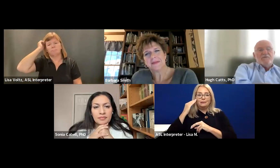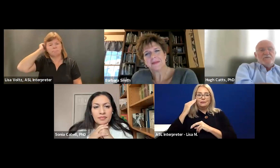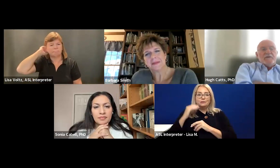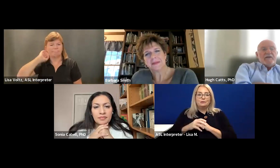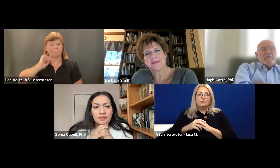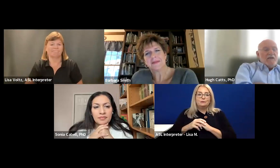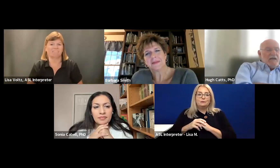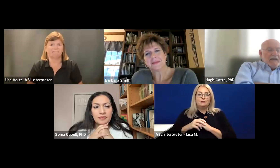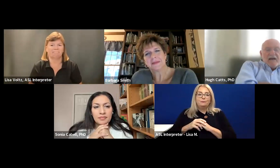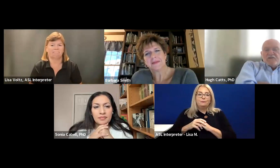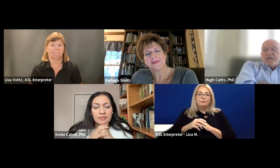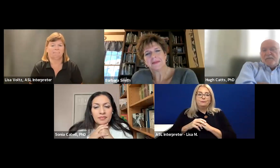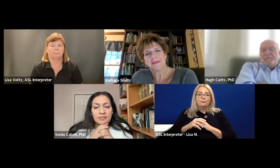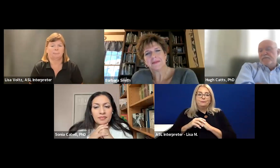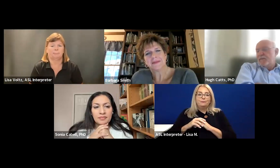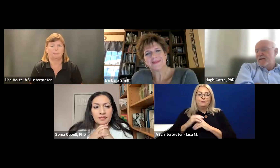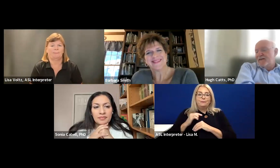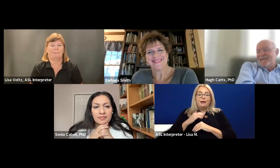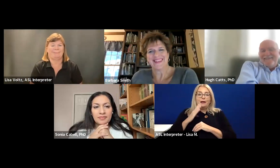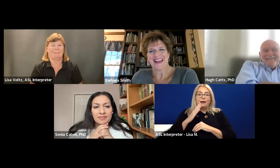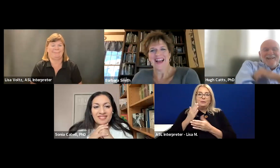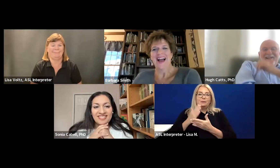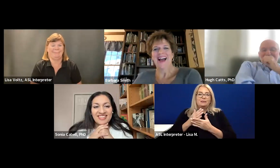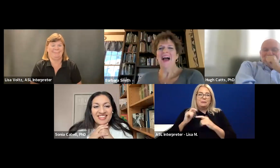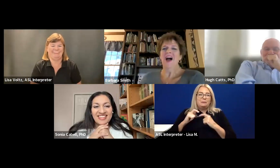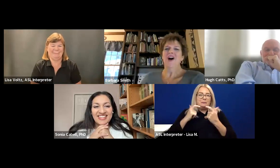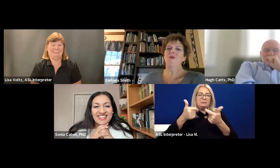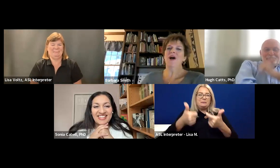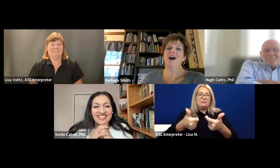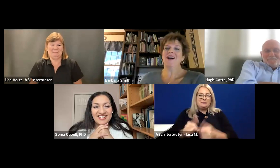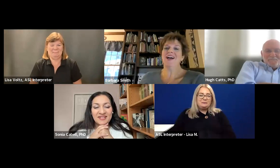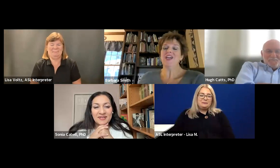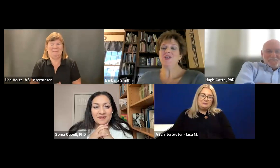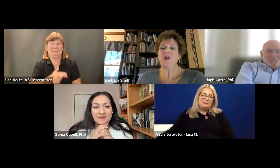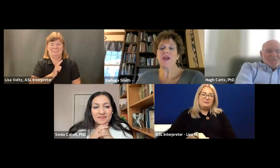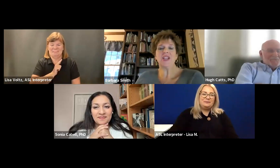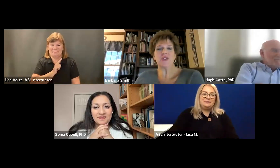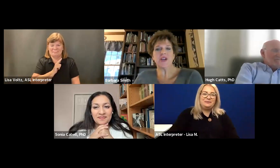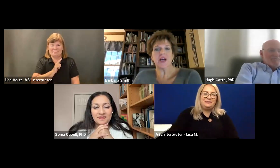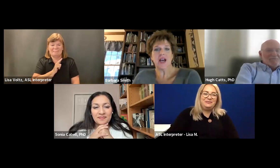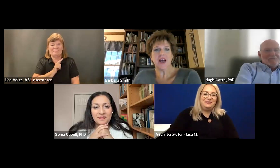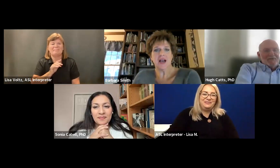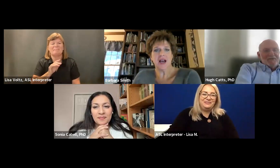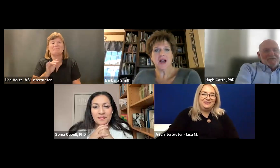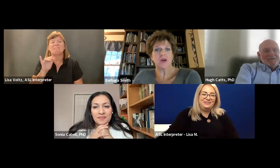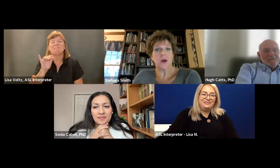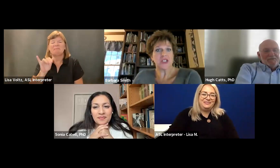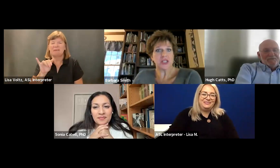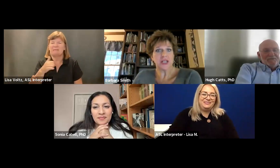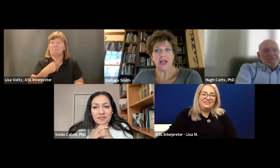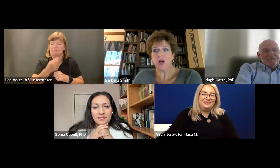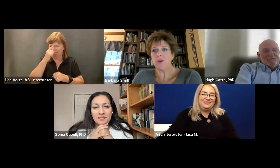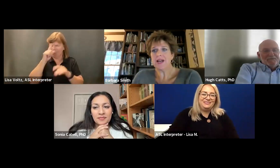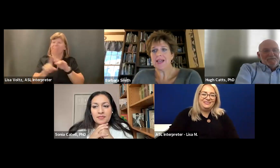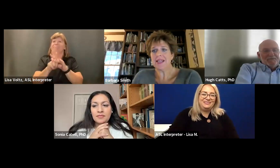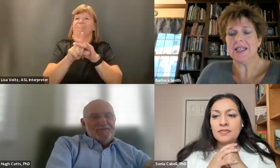from decks and I'll stop well you know that triggered a a question and I know we're not going